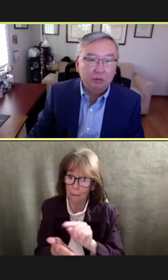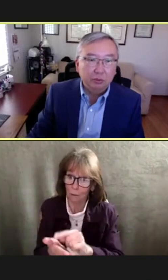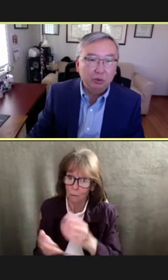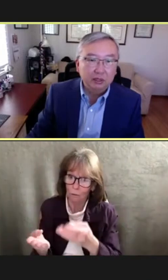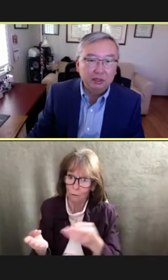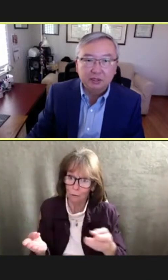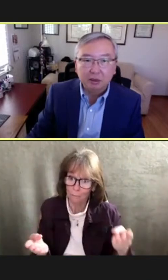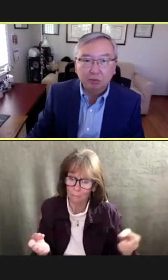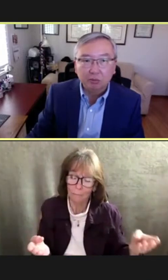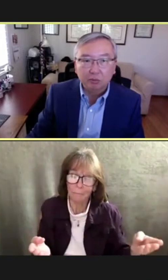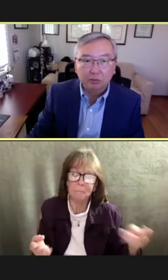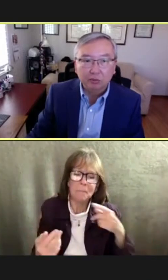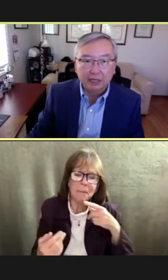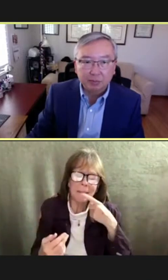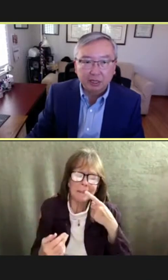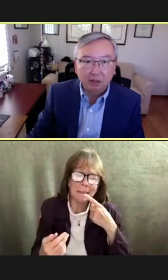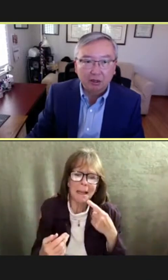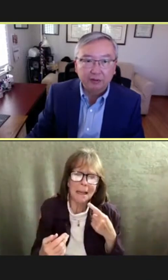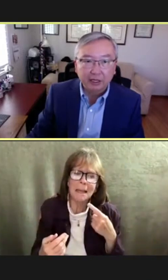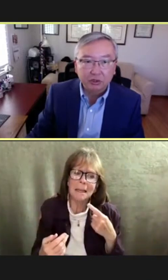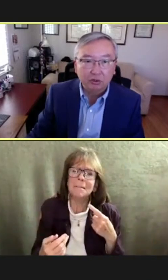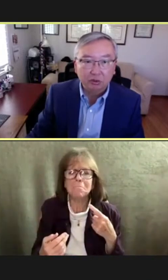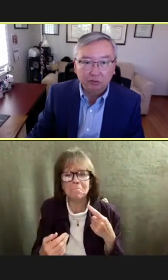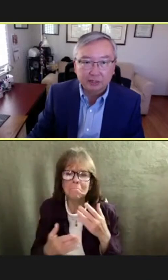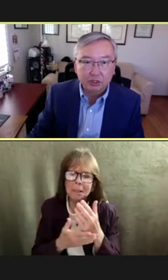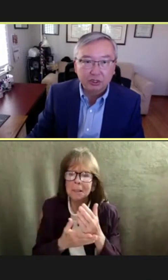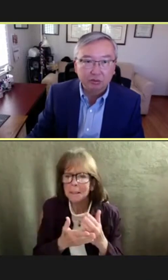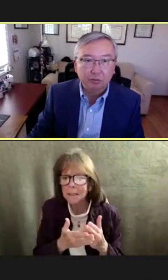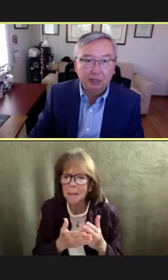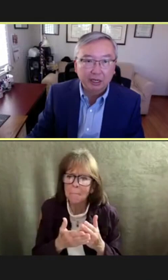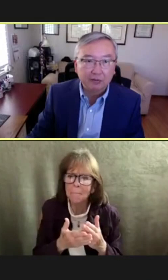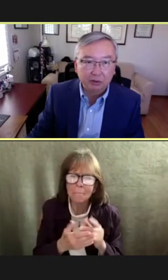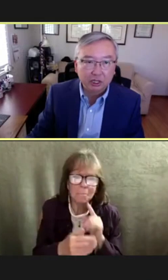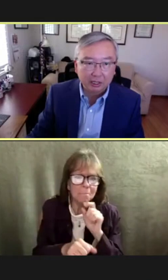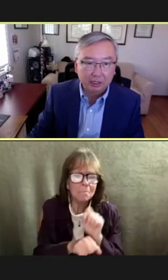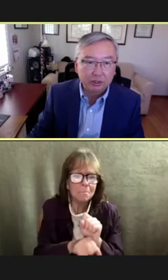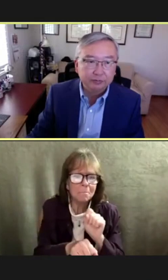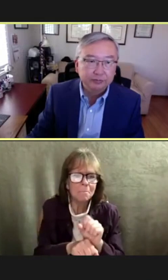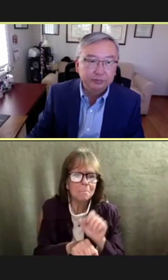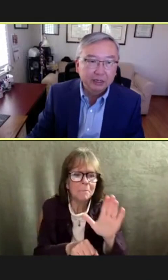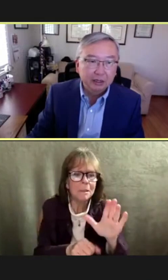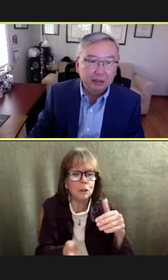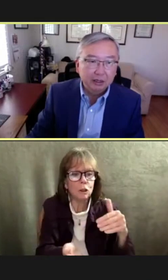aspect of actual physician behavior change.